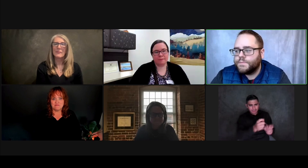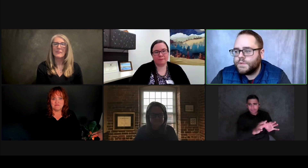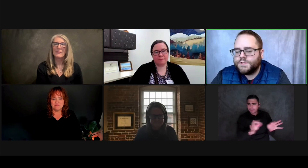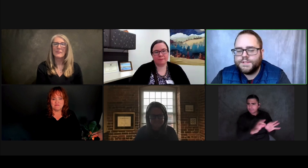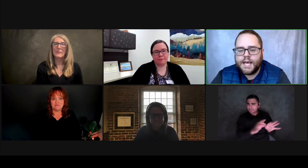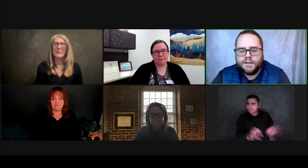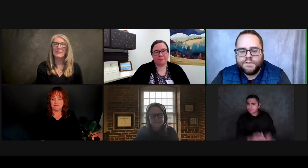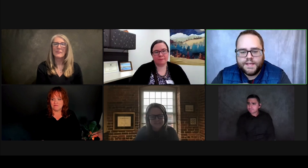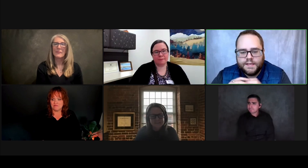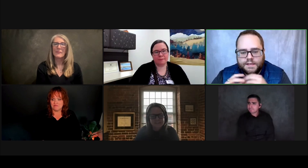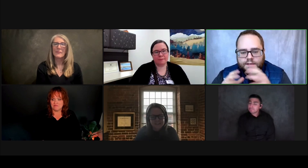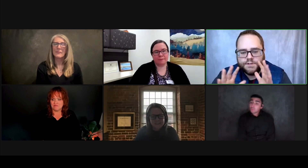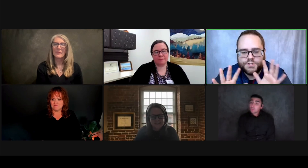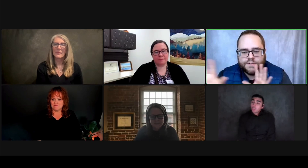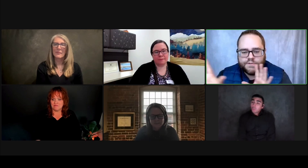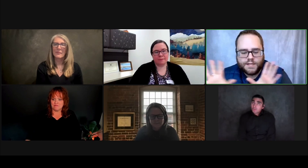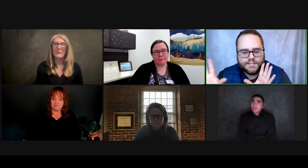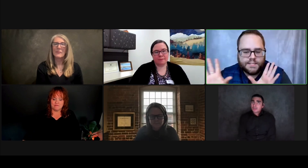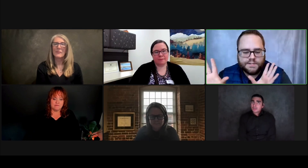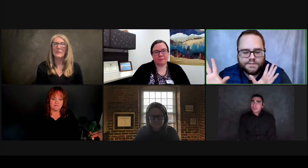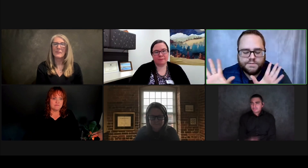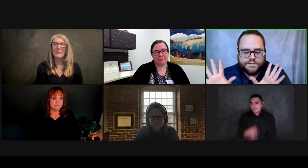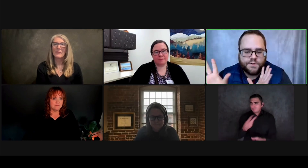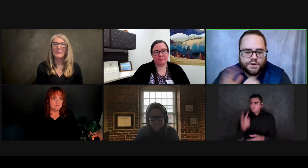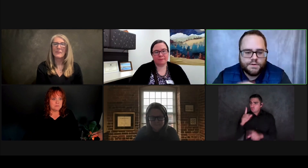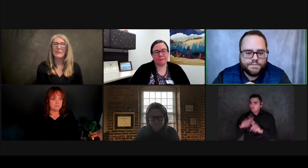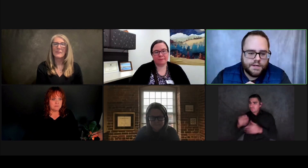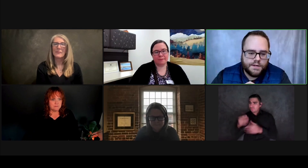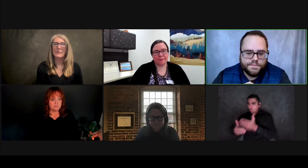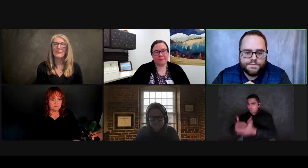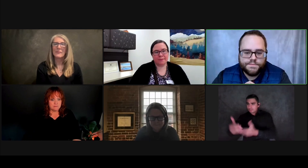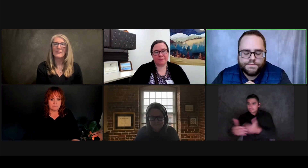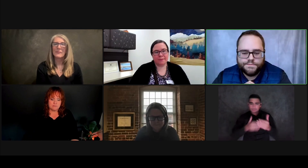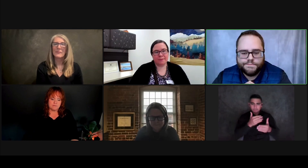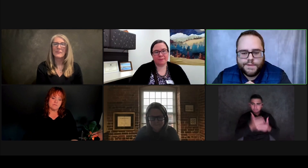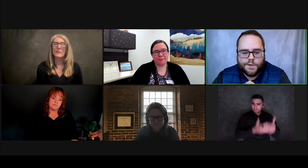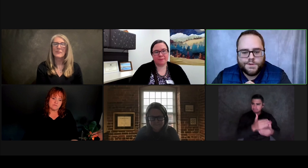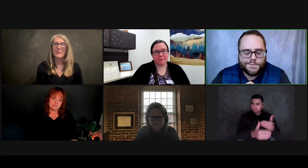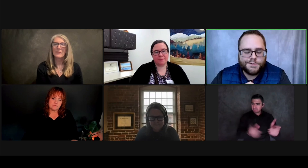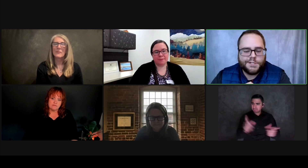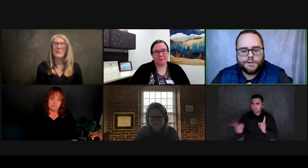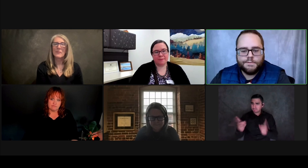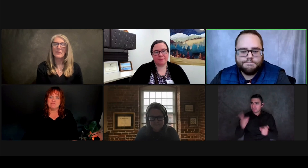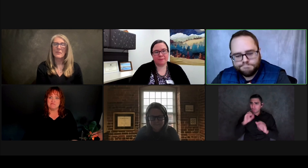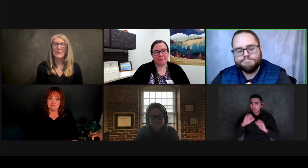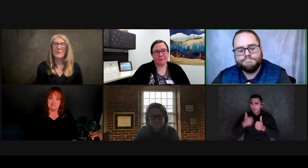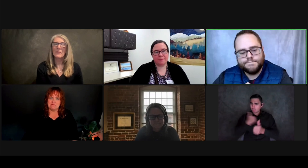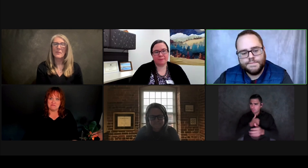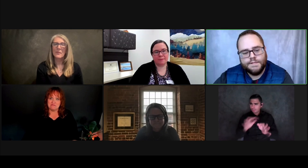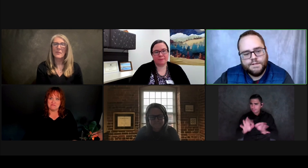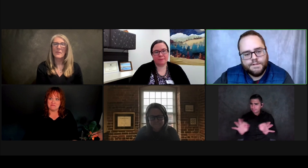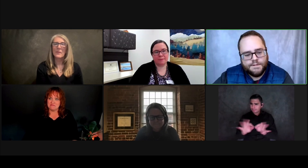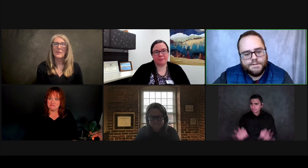So it's kind of a-- there's two different processes for how we do captioning.